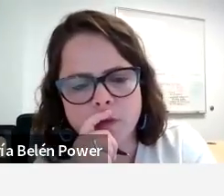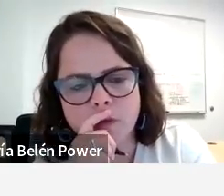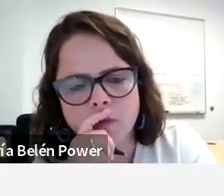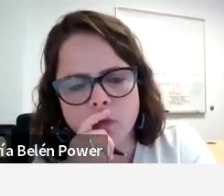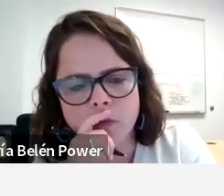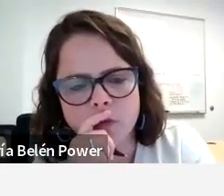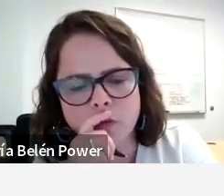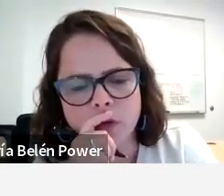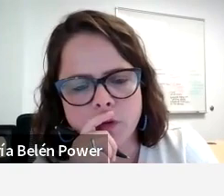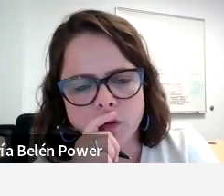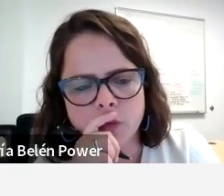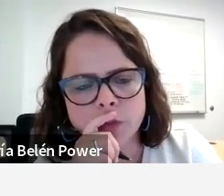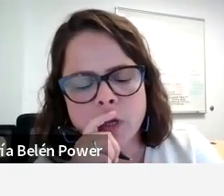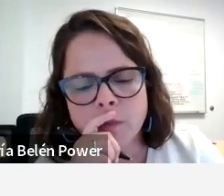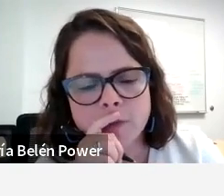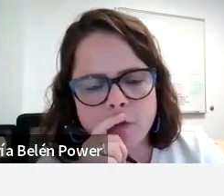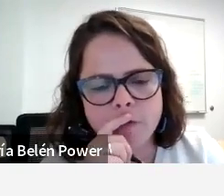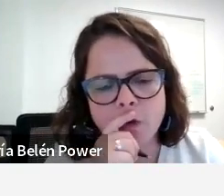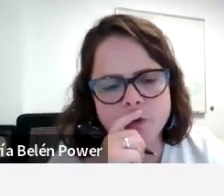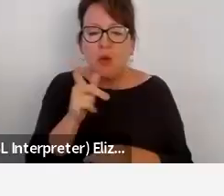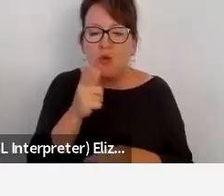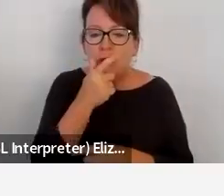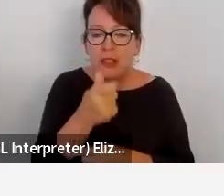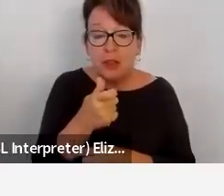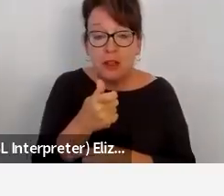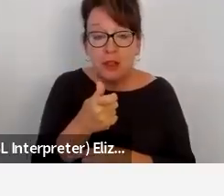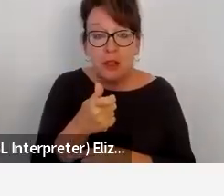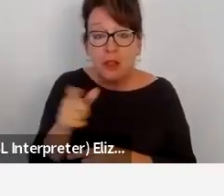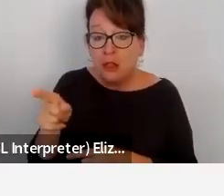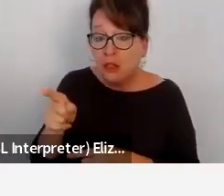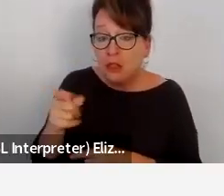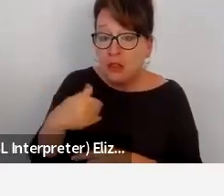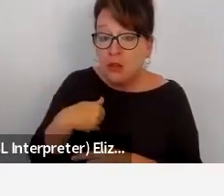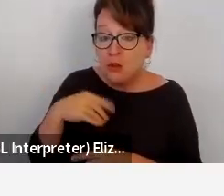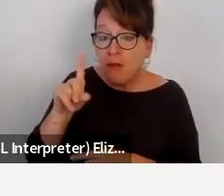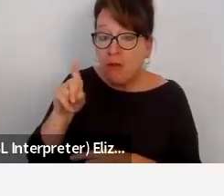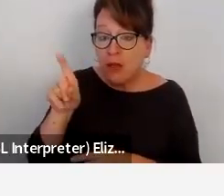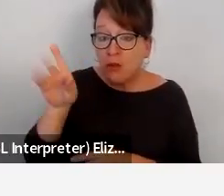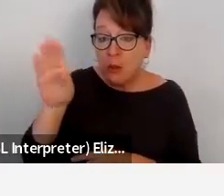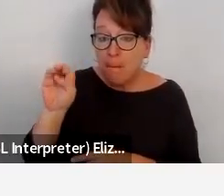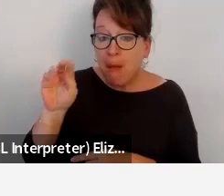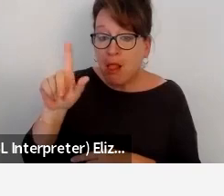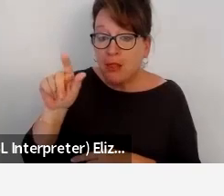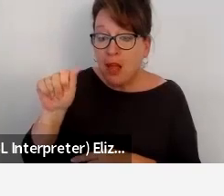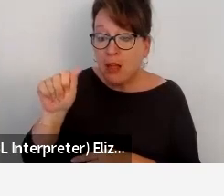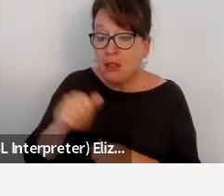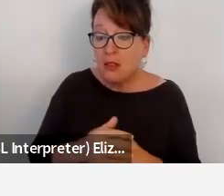our wonderful webinar hostess today, and make sure that during this time that everyone is able to